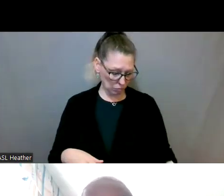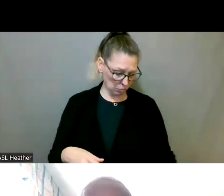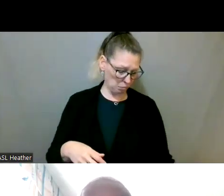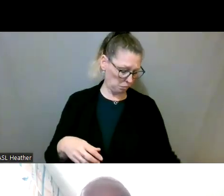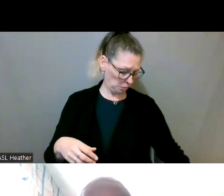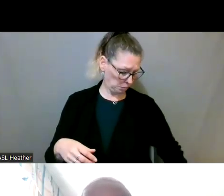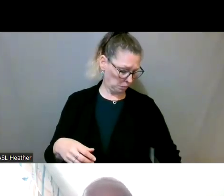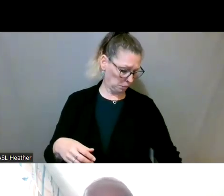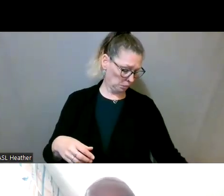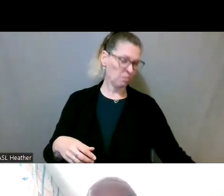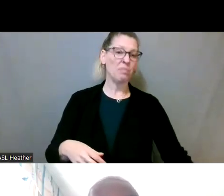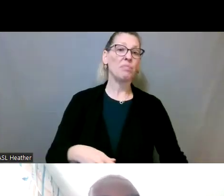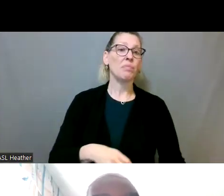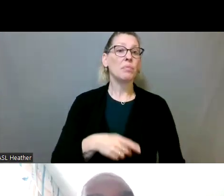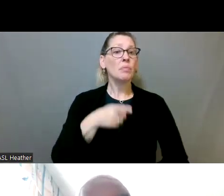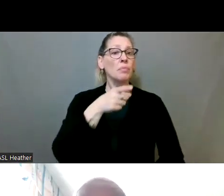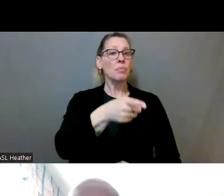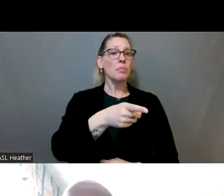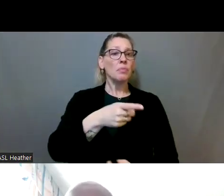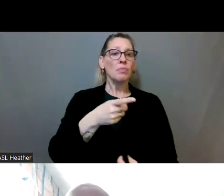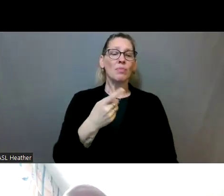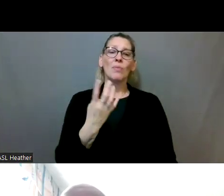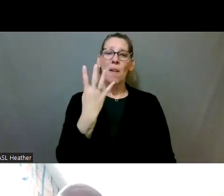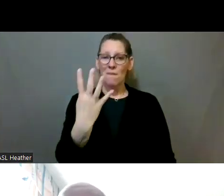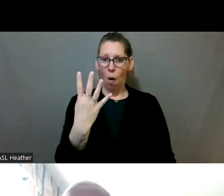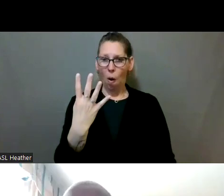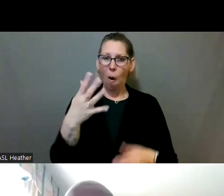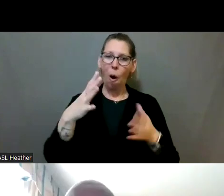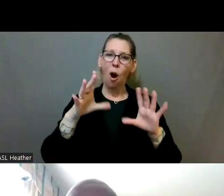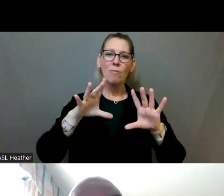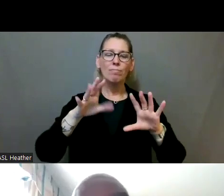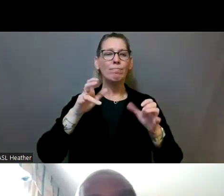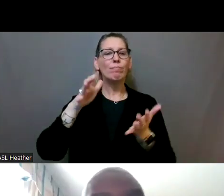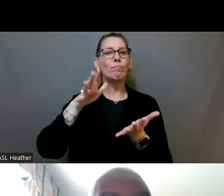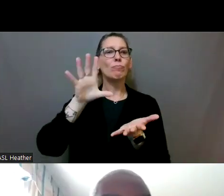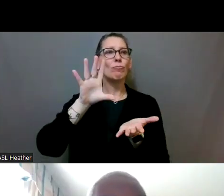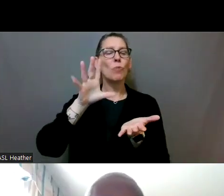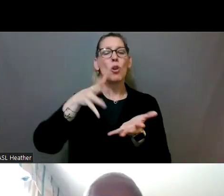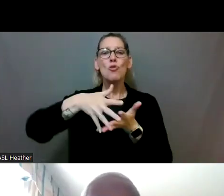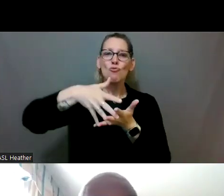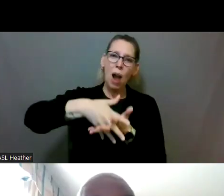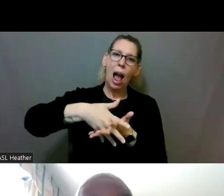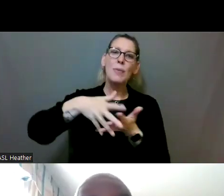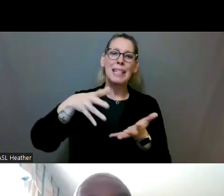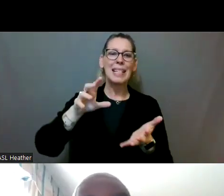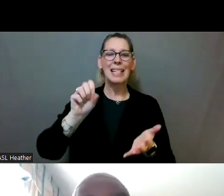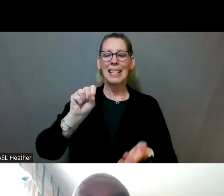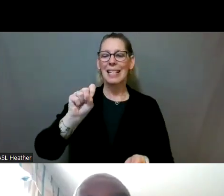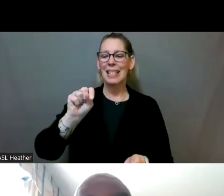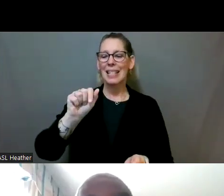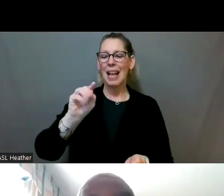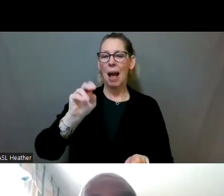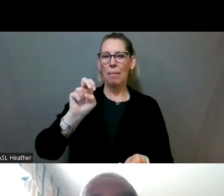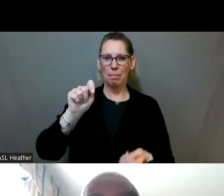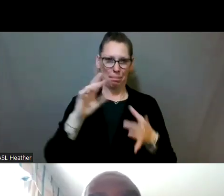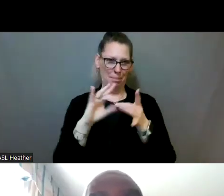statements just to help us get grounded in connectedness, inclusion, and belonging.